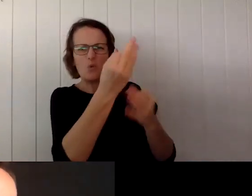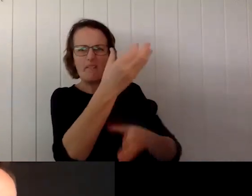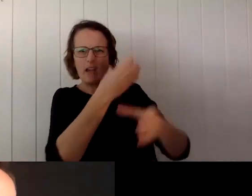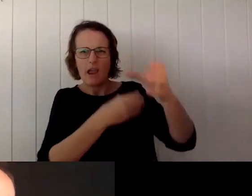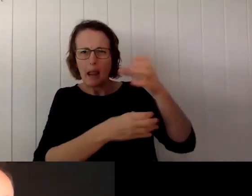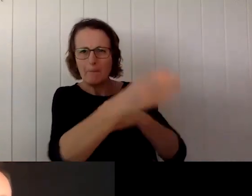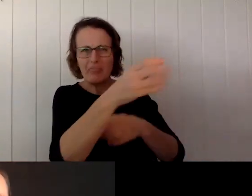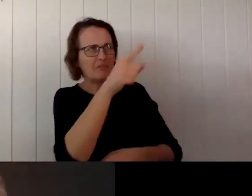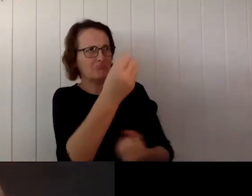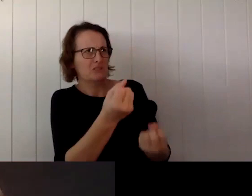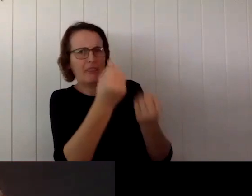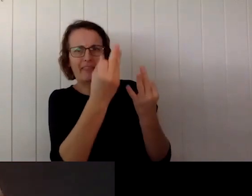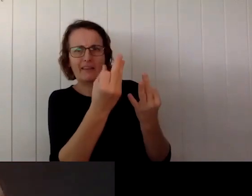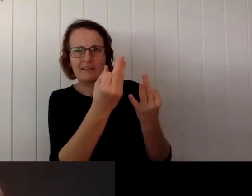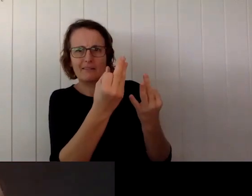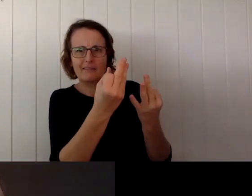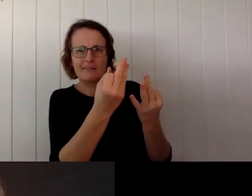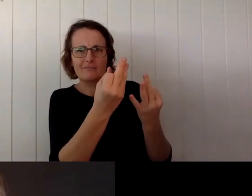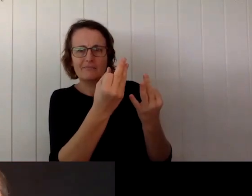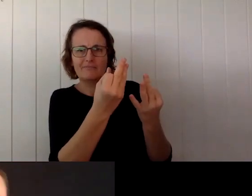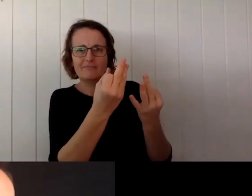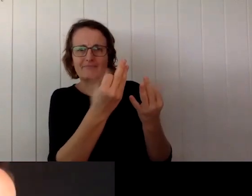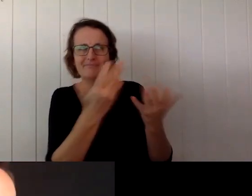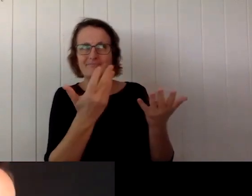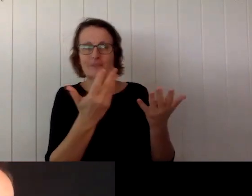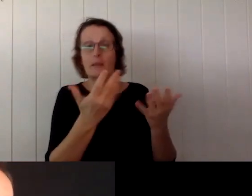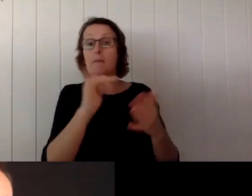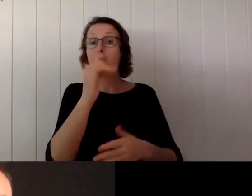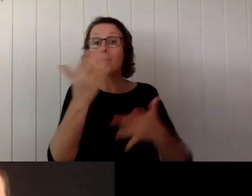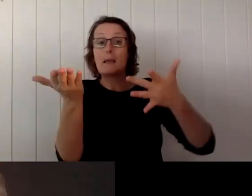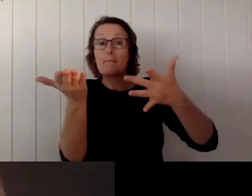of crisis, how can someone from, let's say, a middle-management level